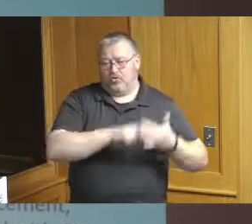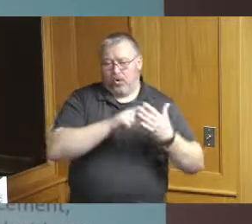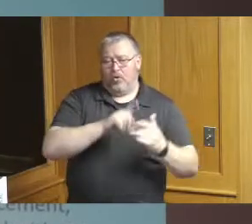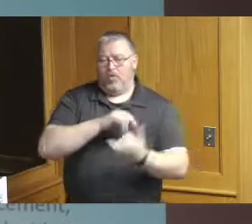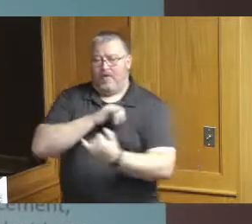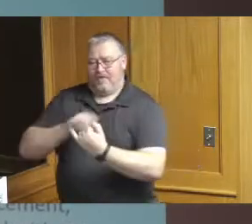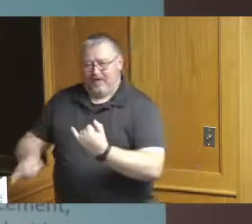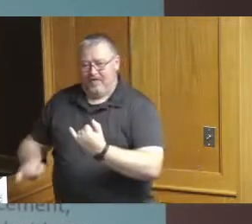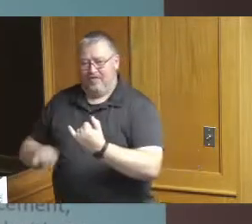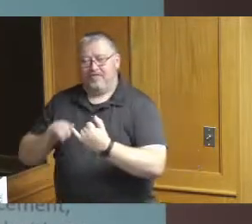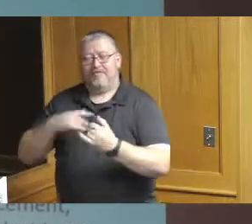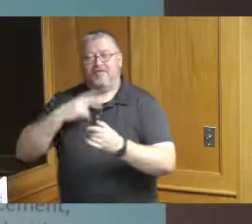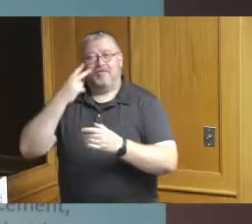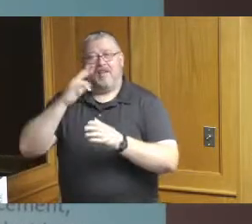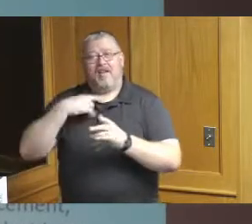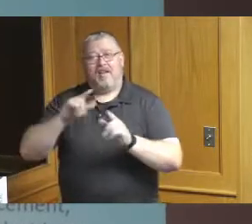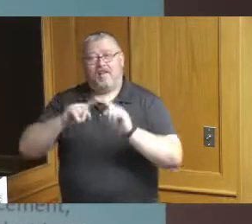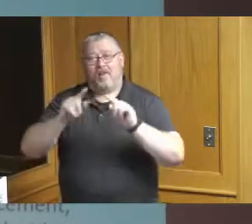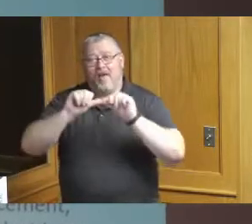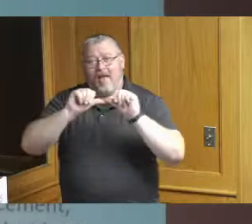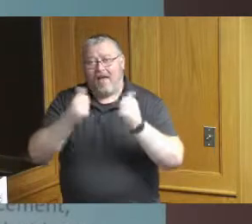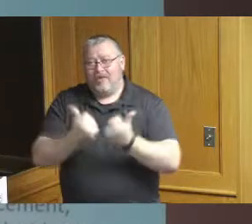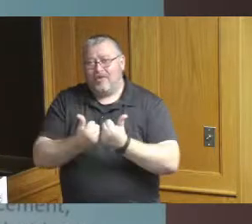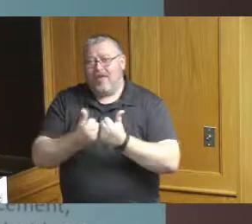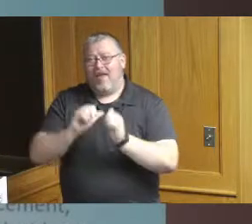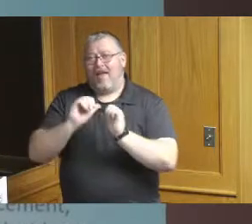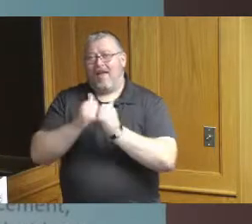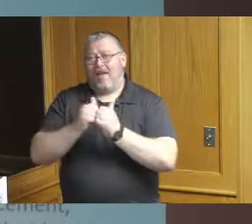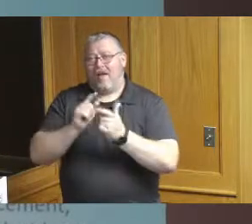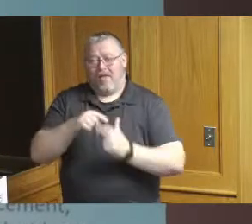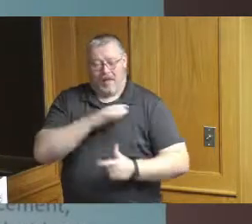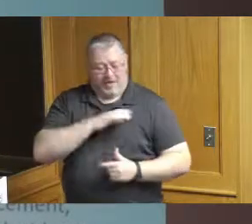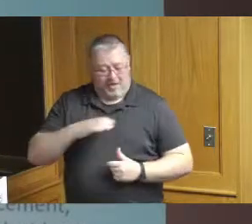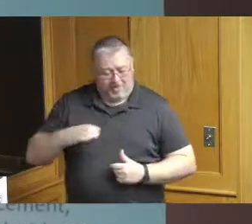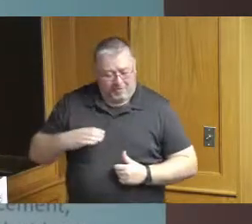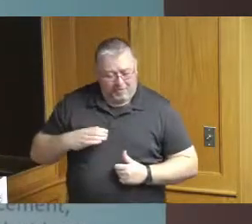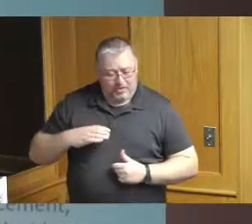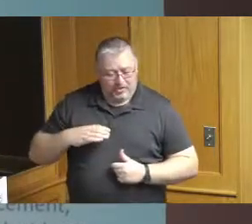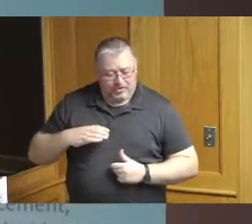interact with the agencies you know how is the information tracked and then how do they provide